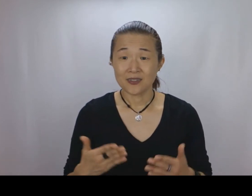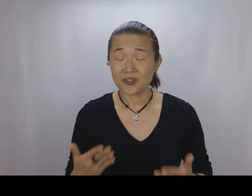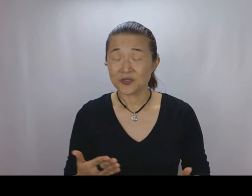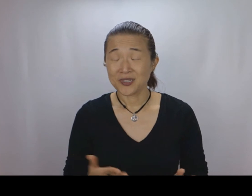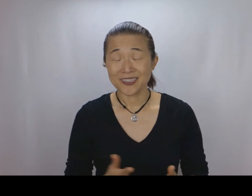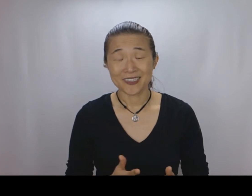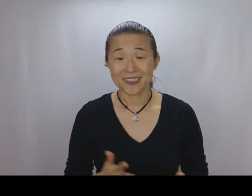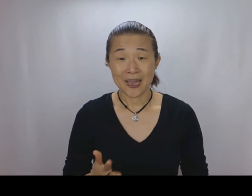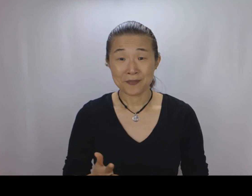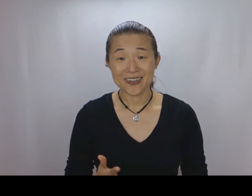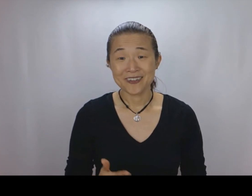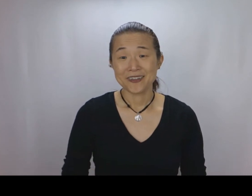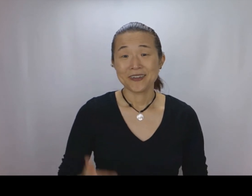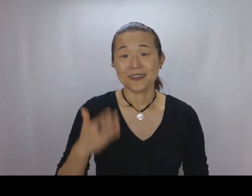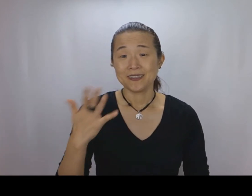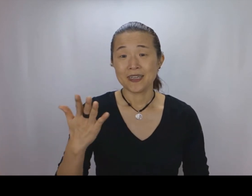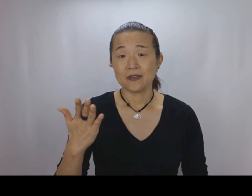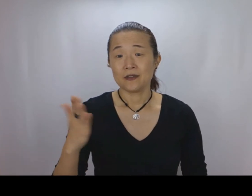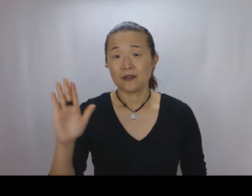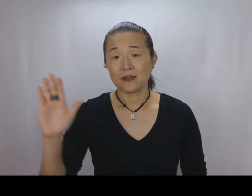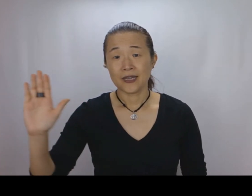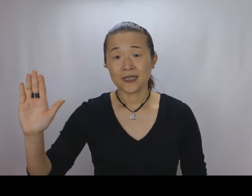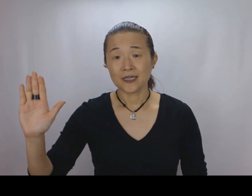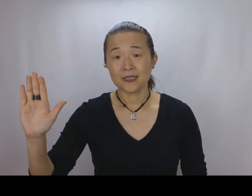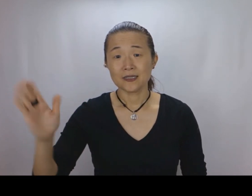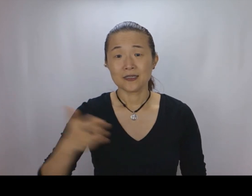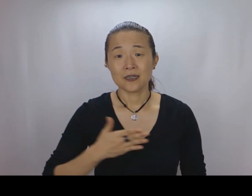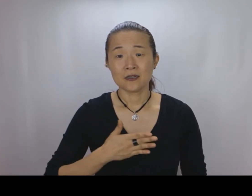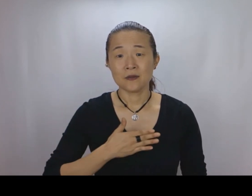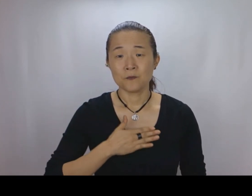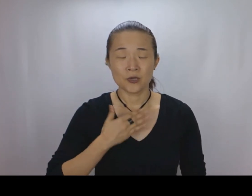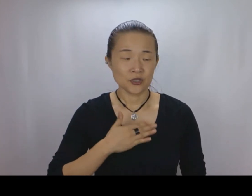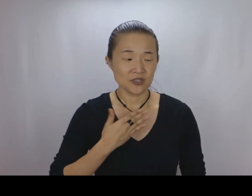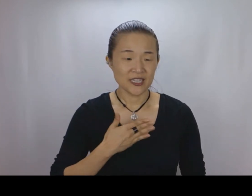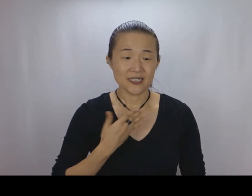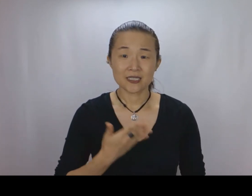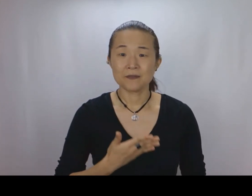And the first one is happy. Take a hand like this and you're gonna brush your chest,